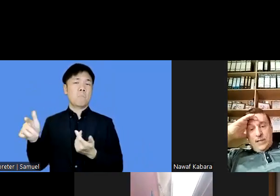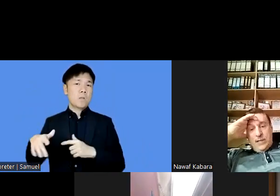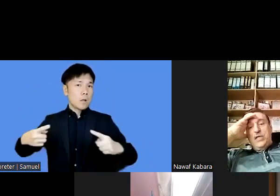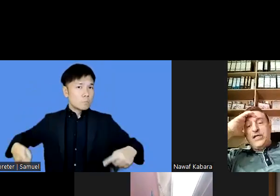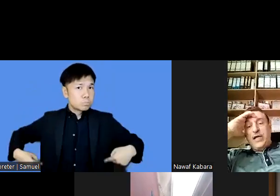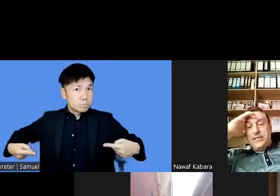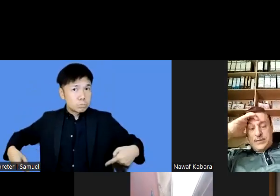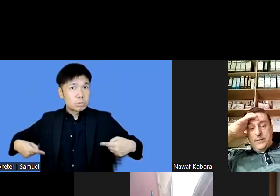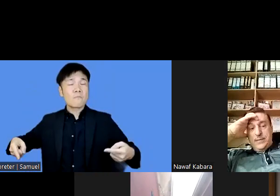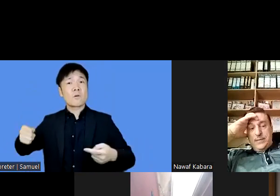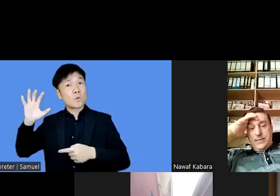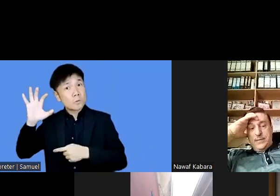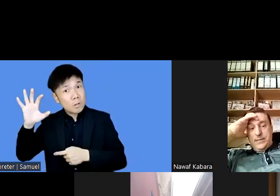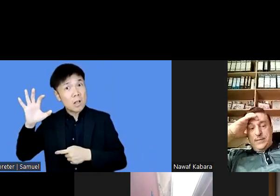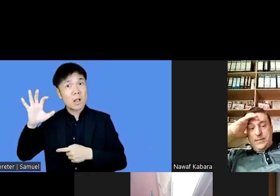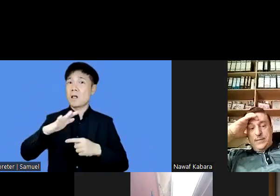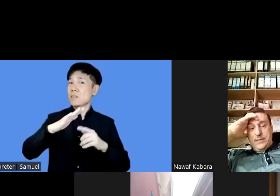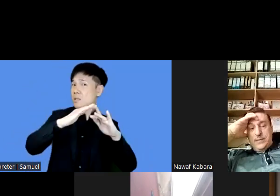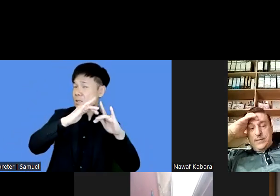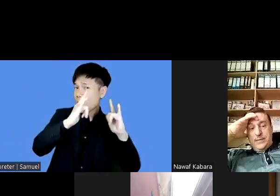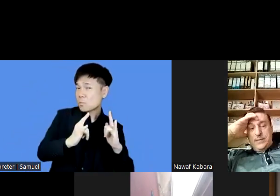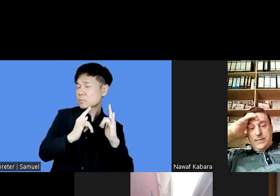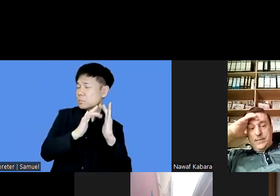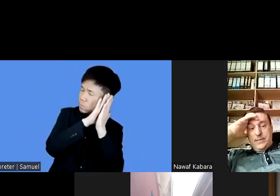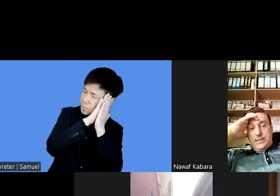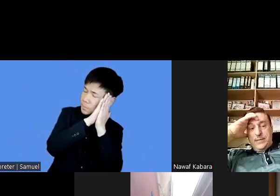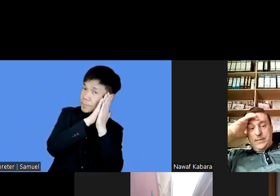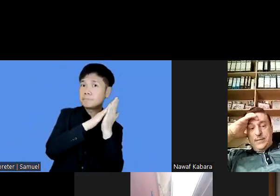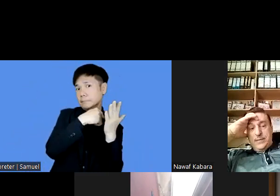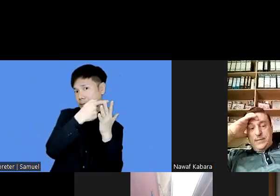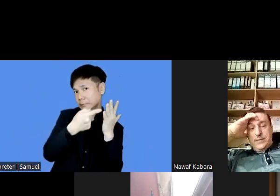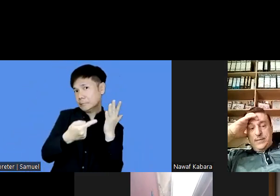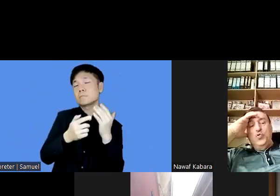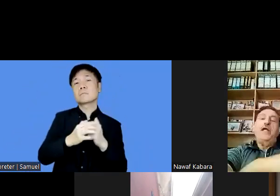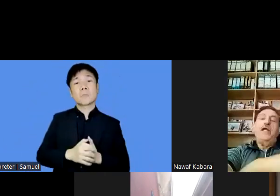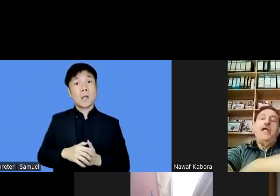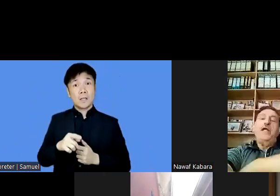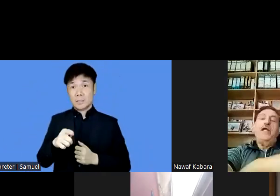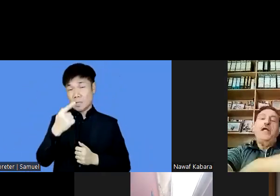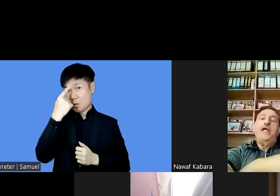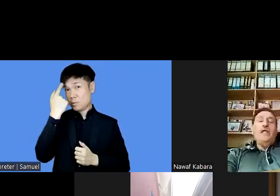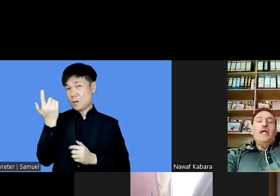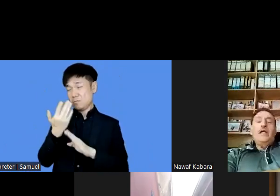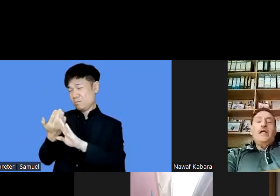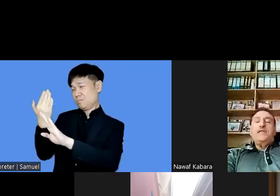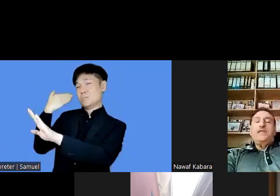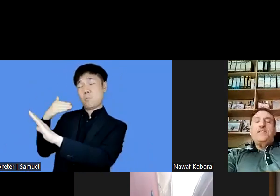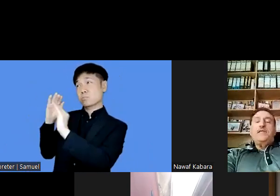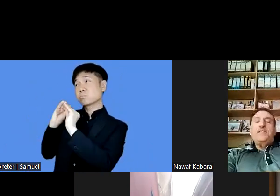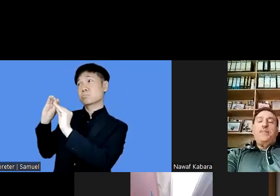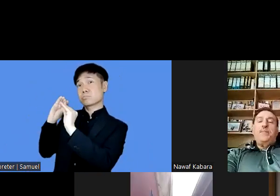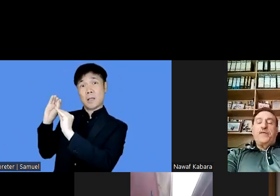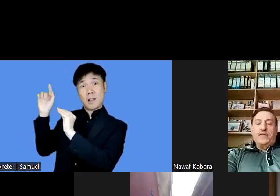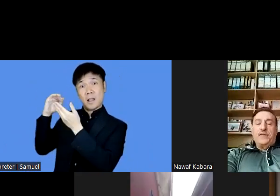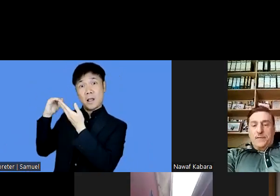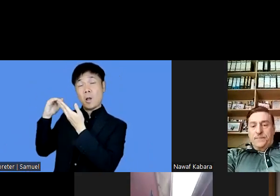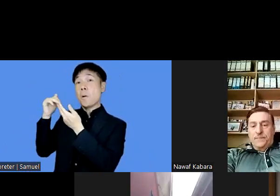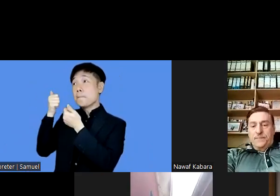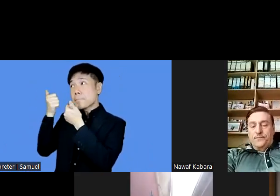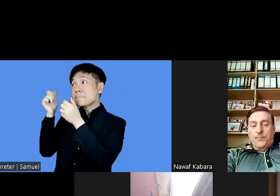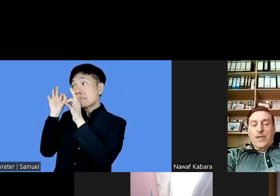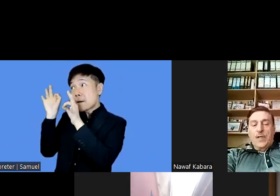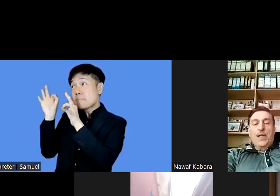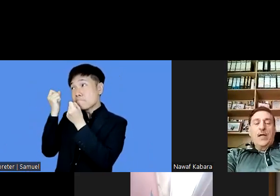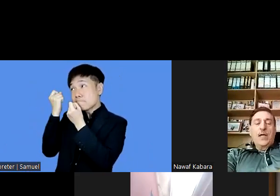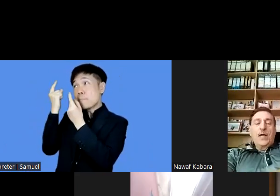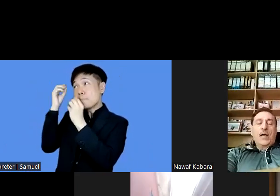I'm sure if you'd like to report on the Ukrainian crisis now, I doubt the situation will be